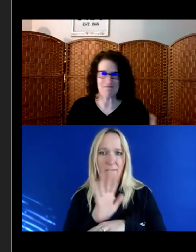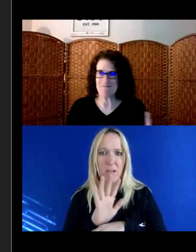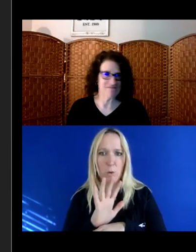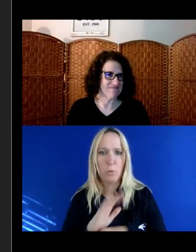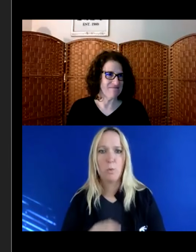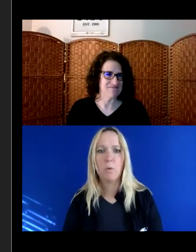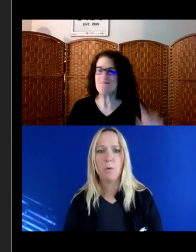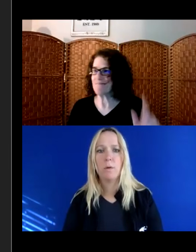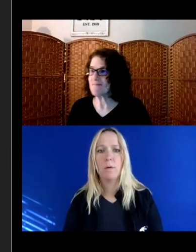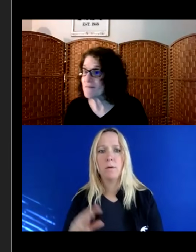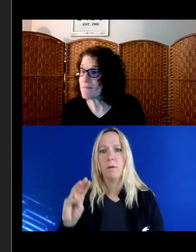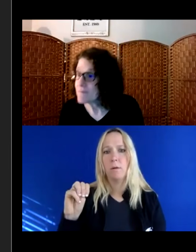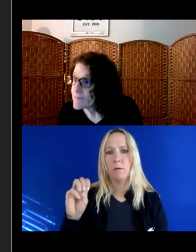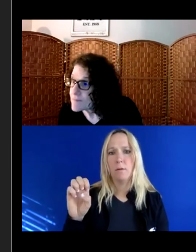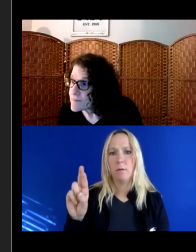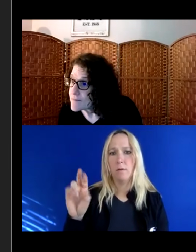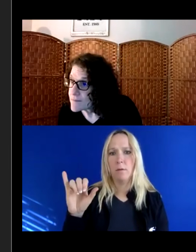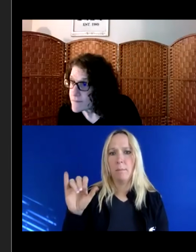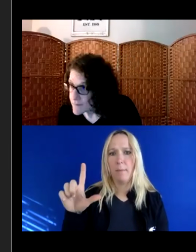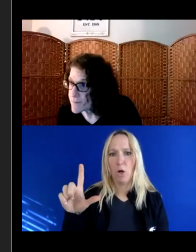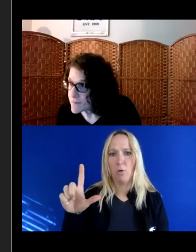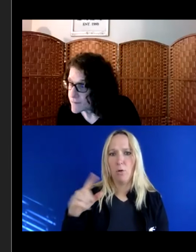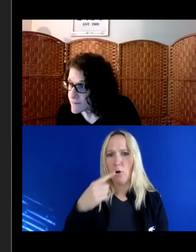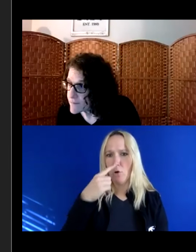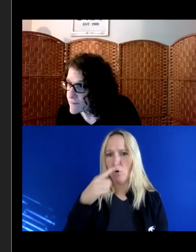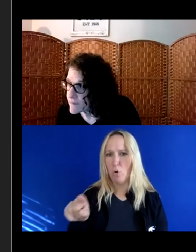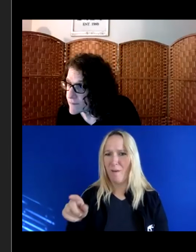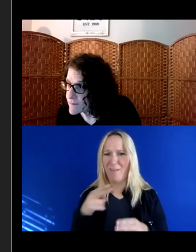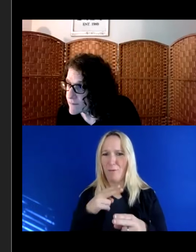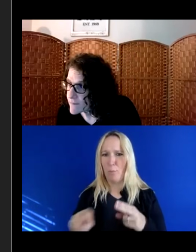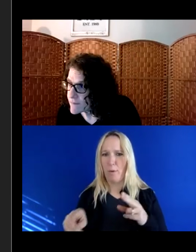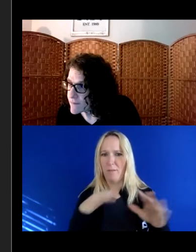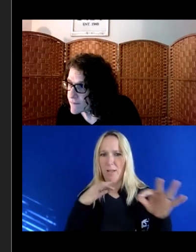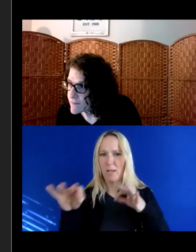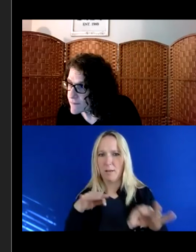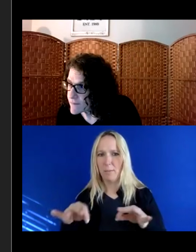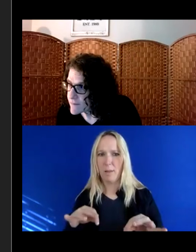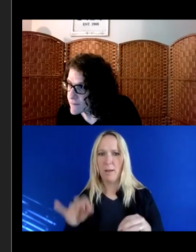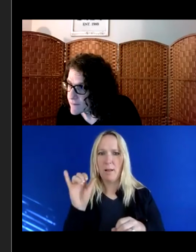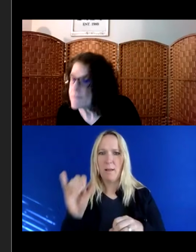Meryl, would you mind just briefly explaining what was in that video, in case anyone could not see it?